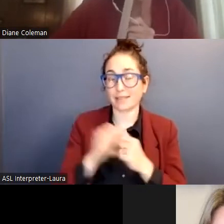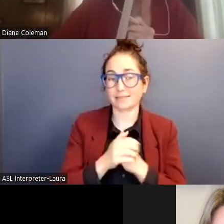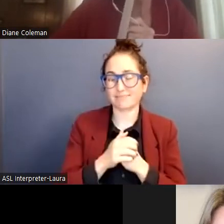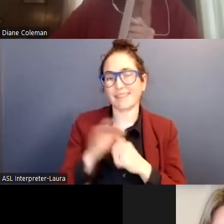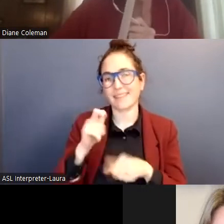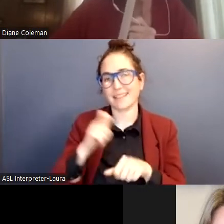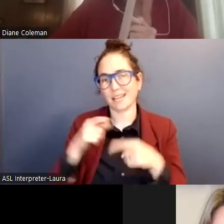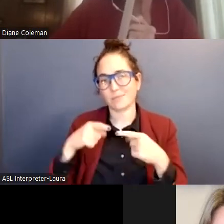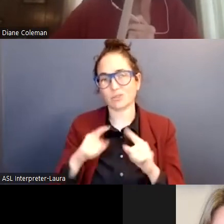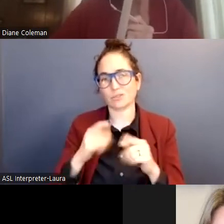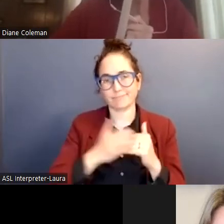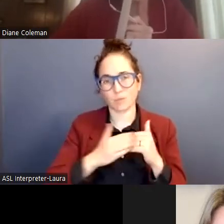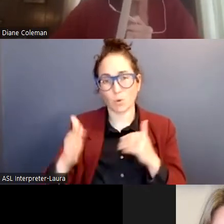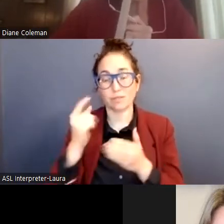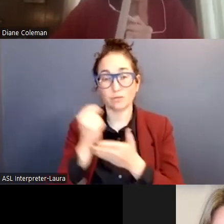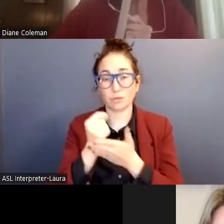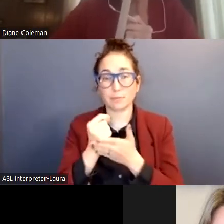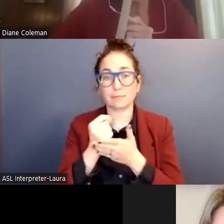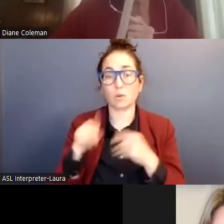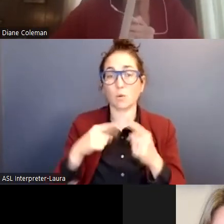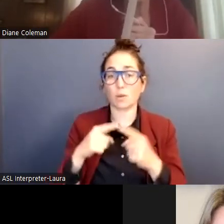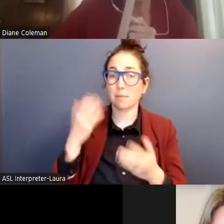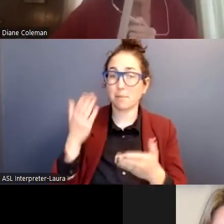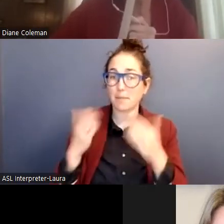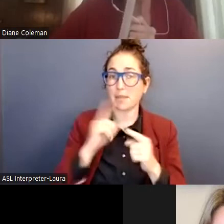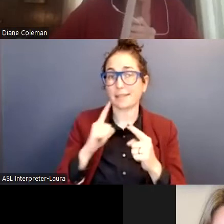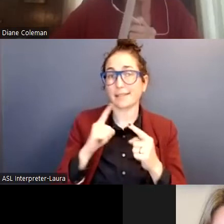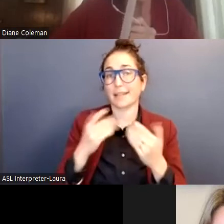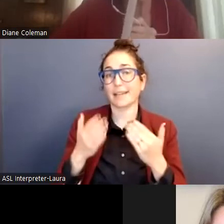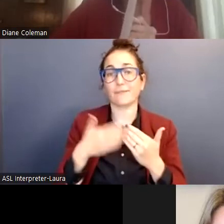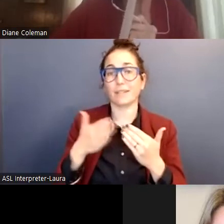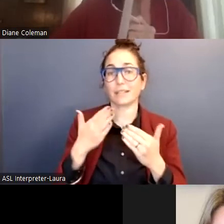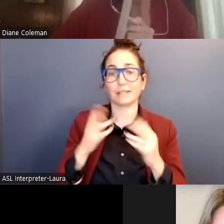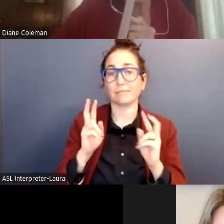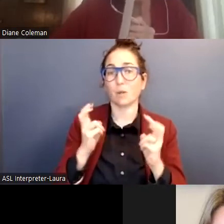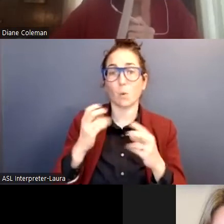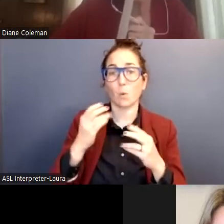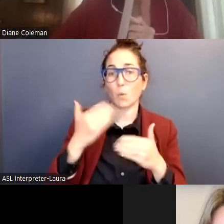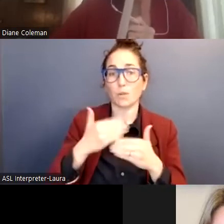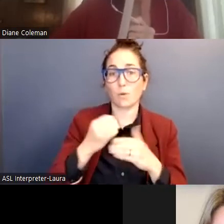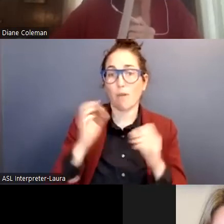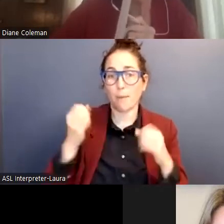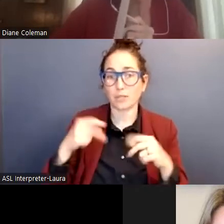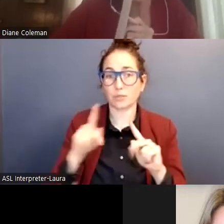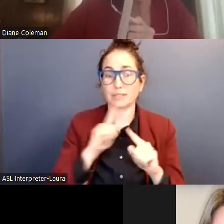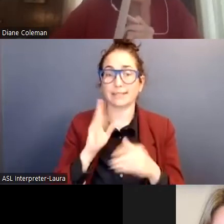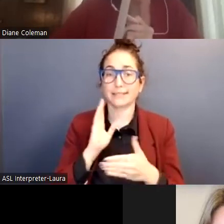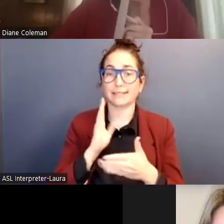course of treatment, where there may be a convenient window of opportunity to stop interventions and allow the